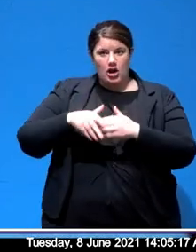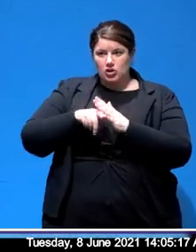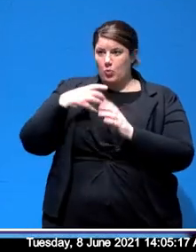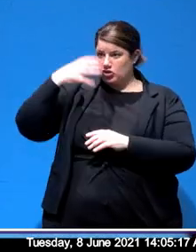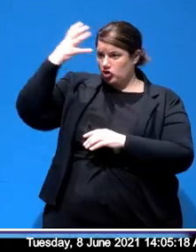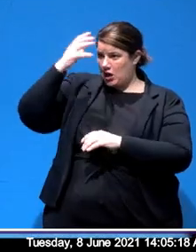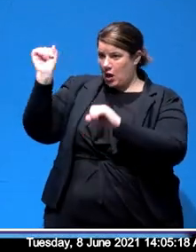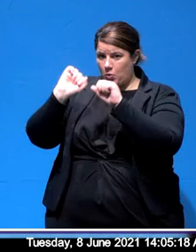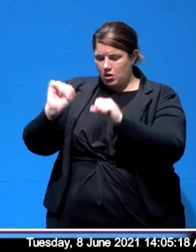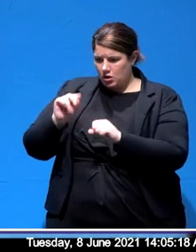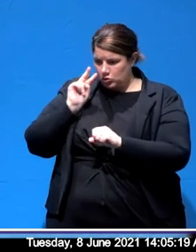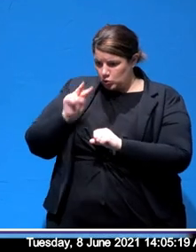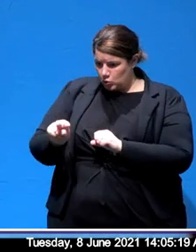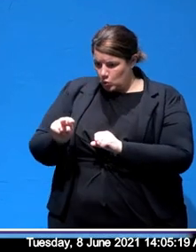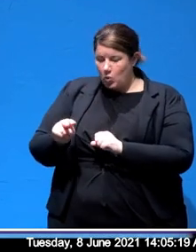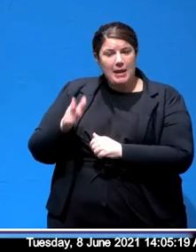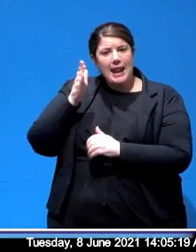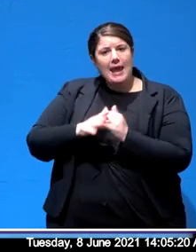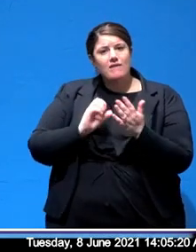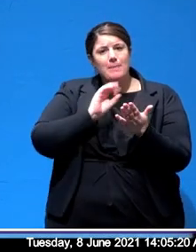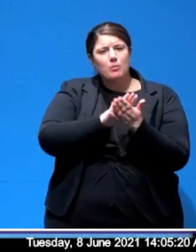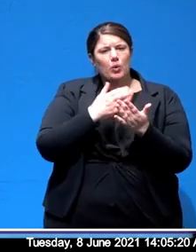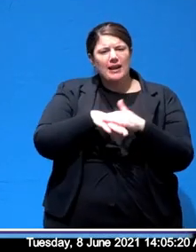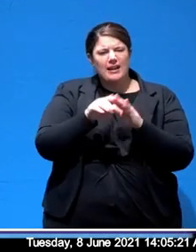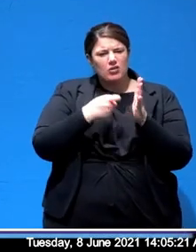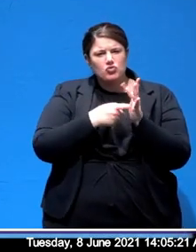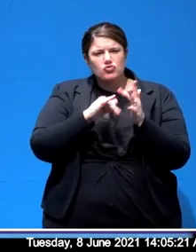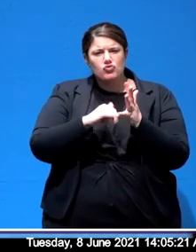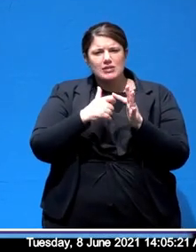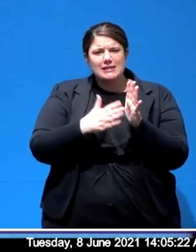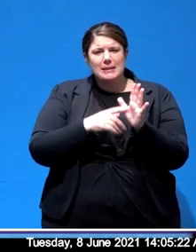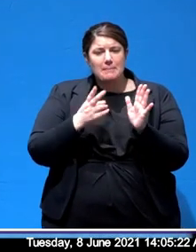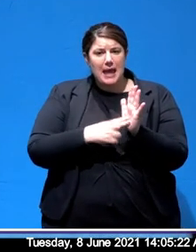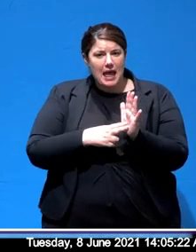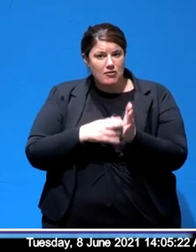Not recorded in RiskMan. Is that fair? That's correct, yes, that's a fair statement.